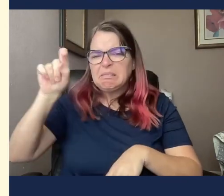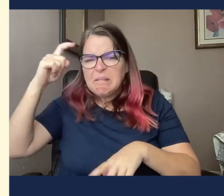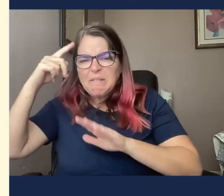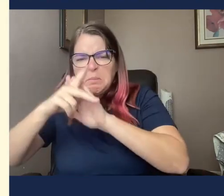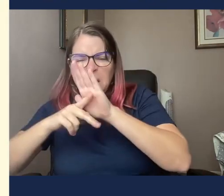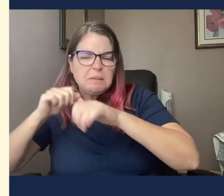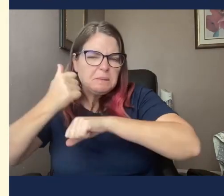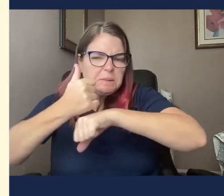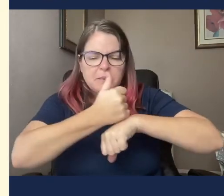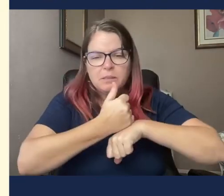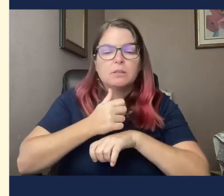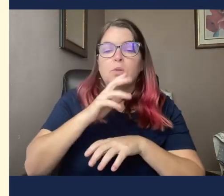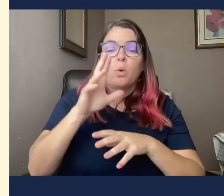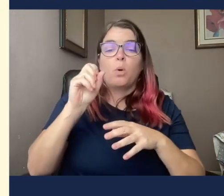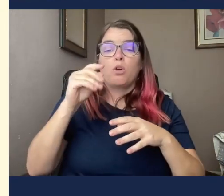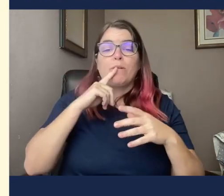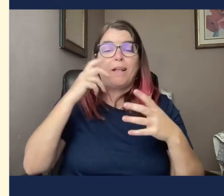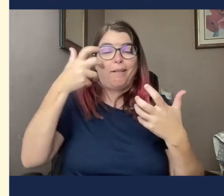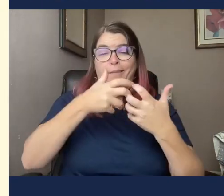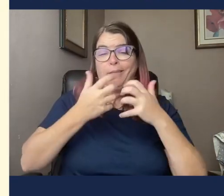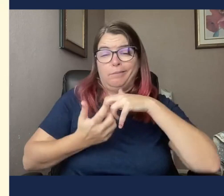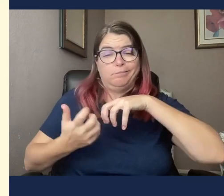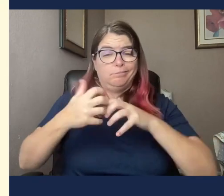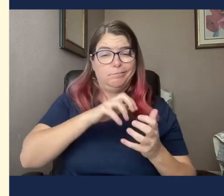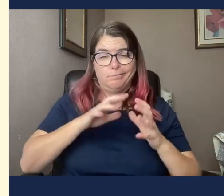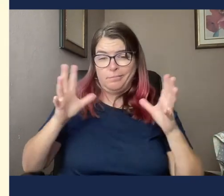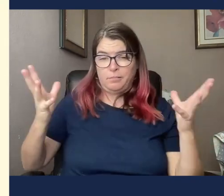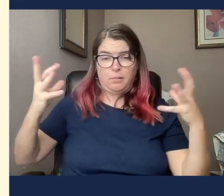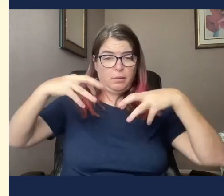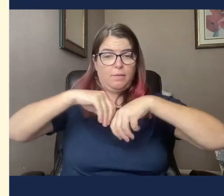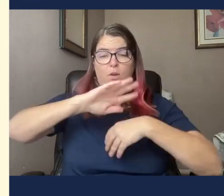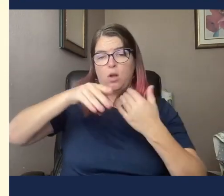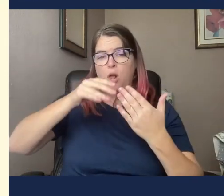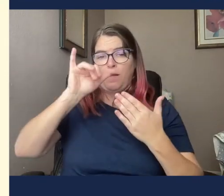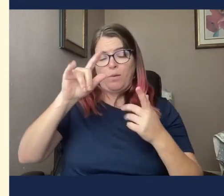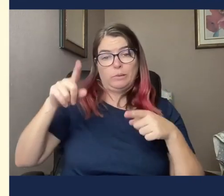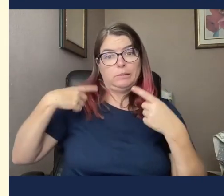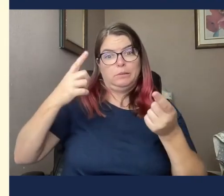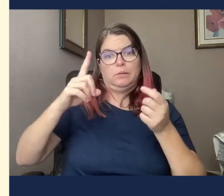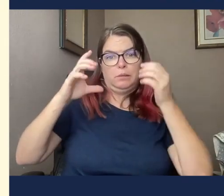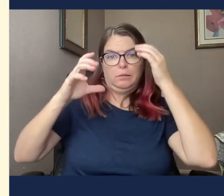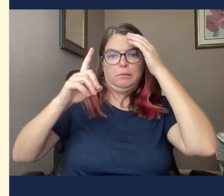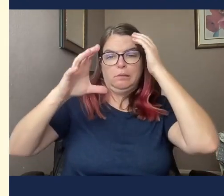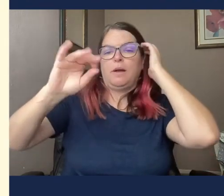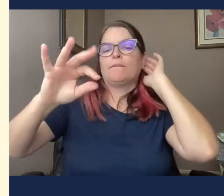American institutions play a a part. The most significant